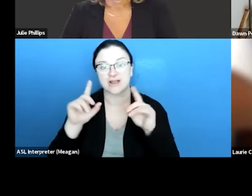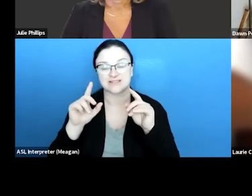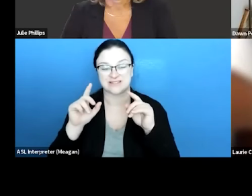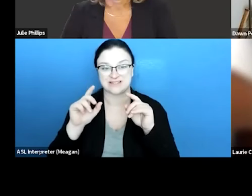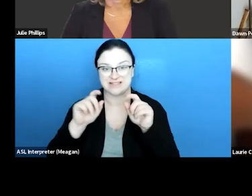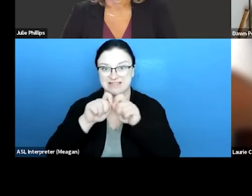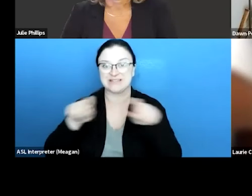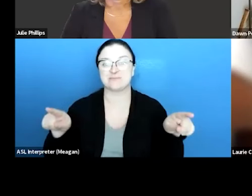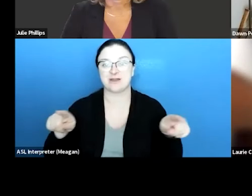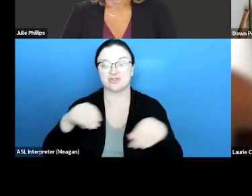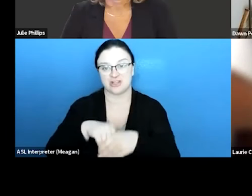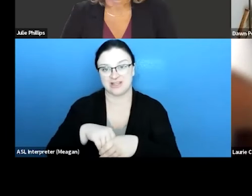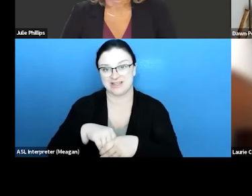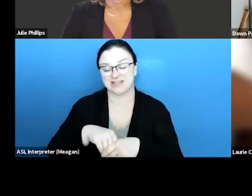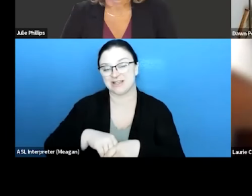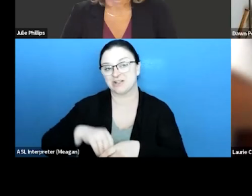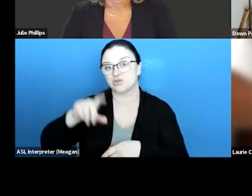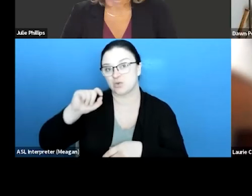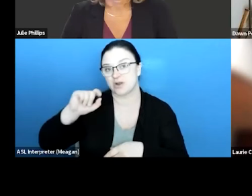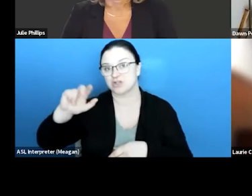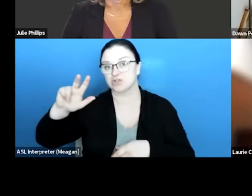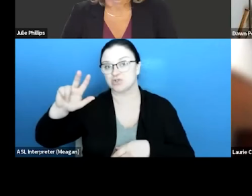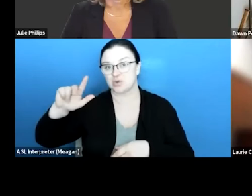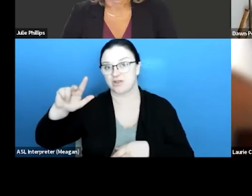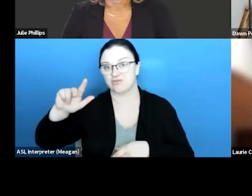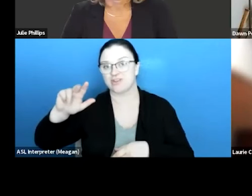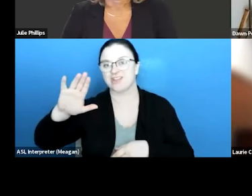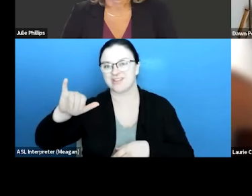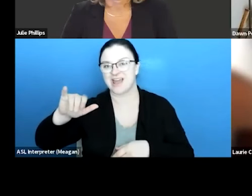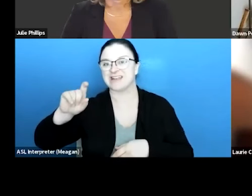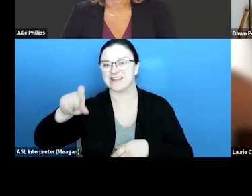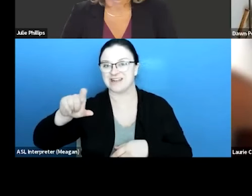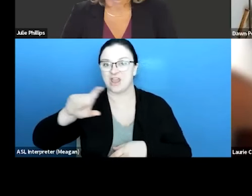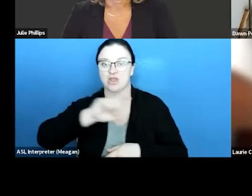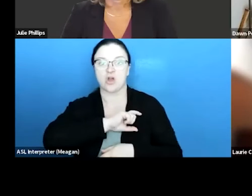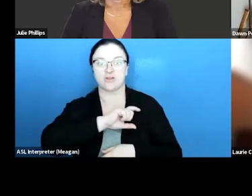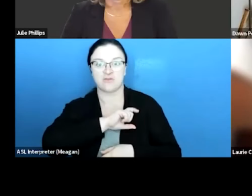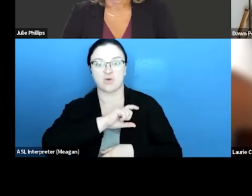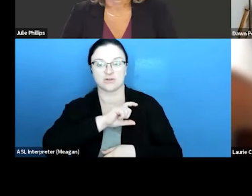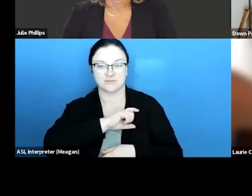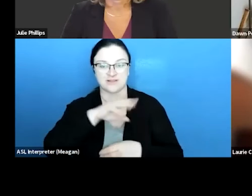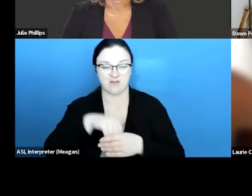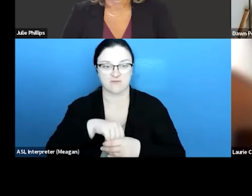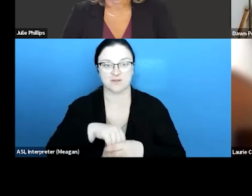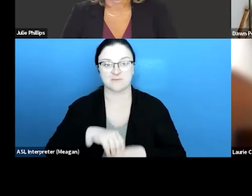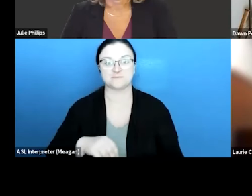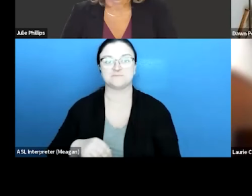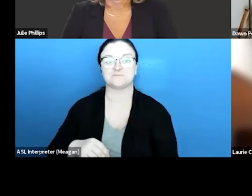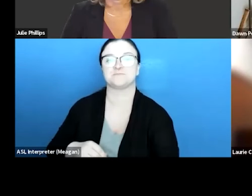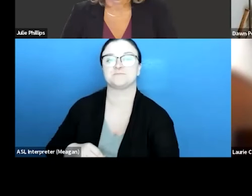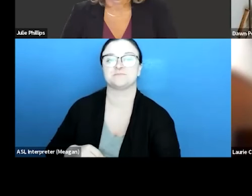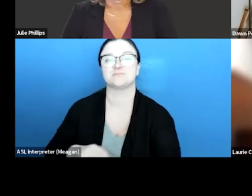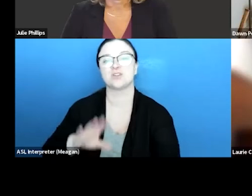in fiscal year '23 that needed a law enforcement involvement. So, that's that Levels 1, 2, and 3.